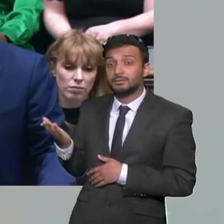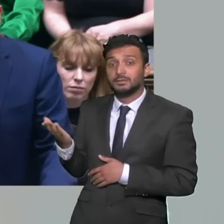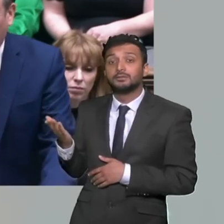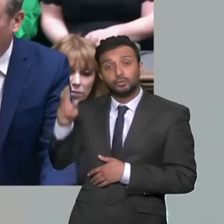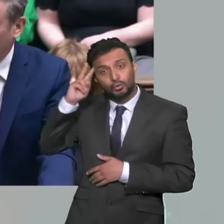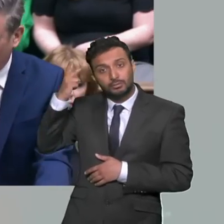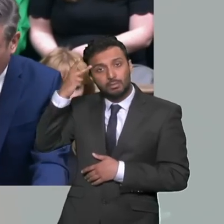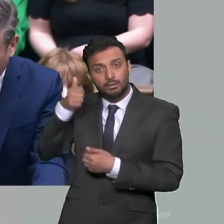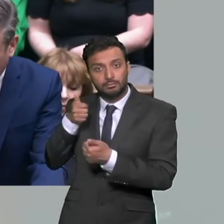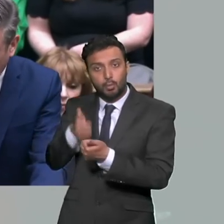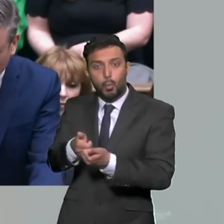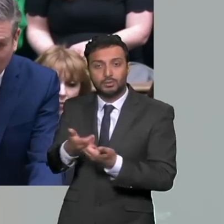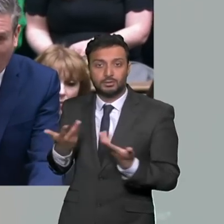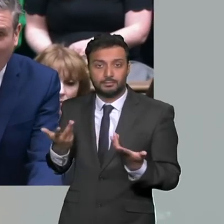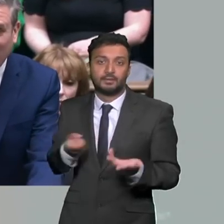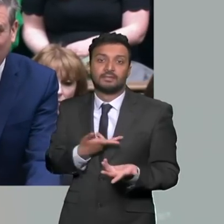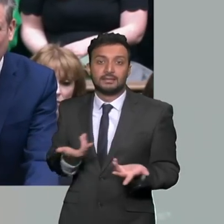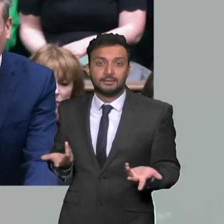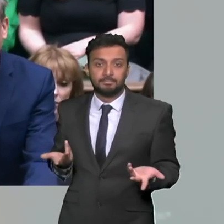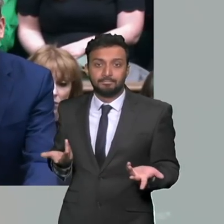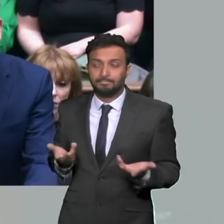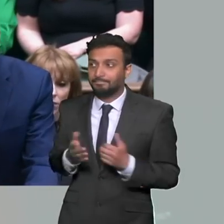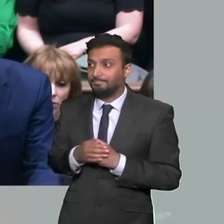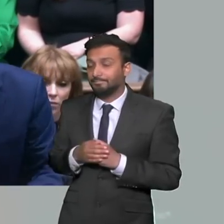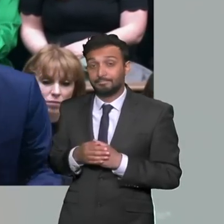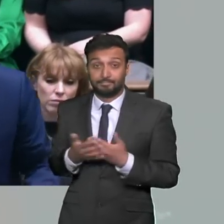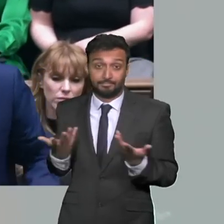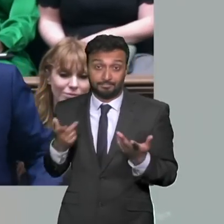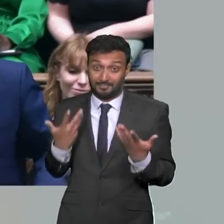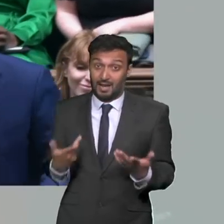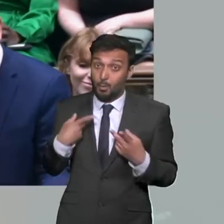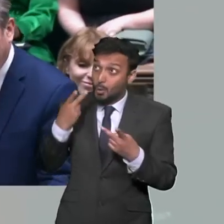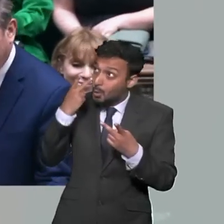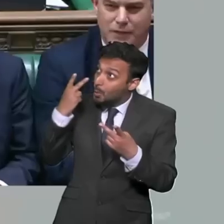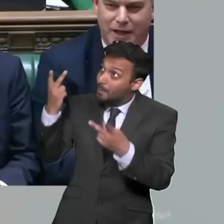Prime Minister, I am told that hindsight is a wonderful thing!